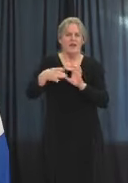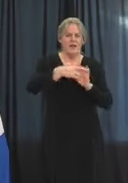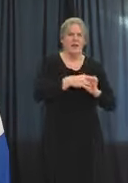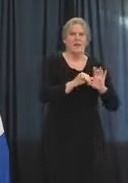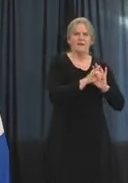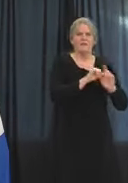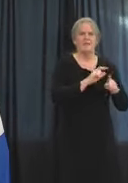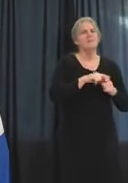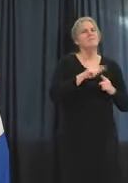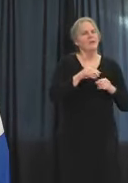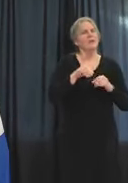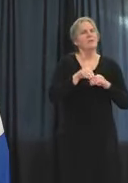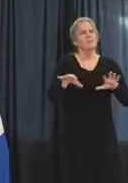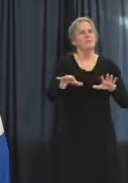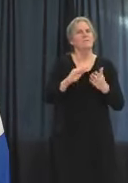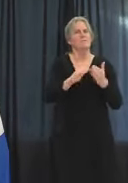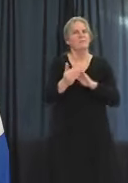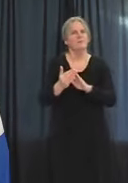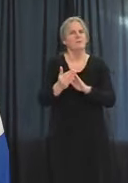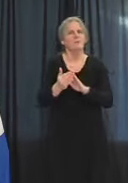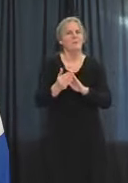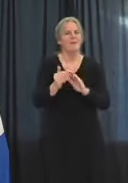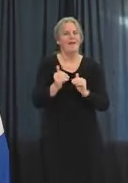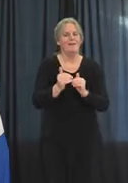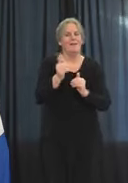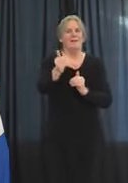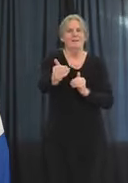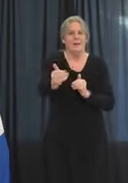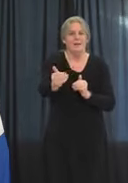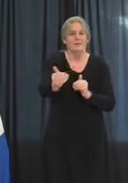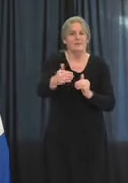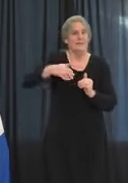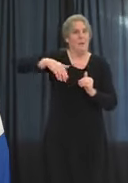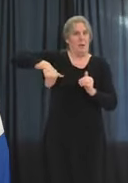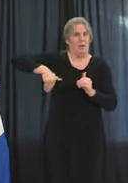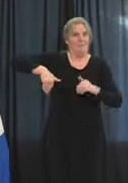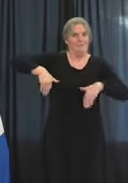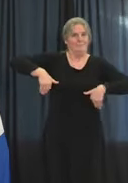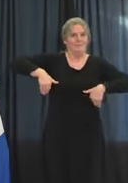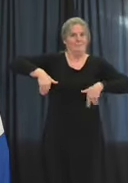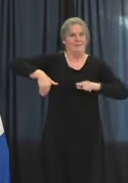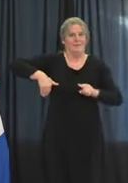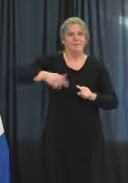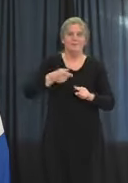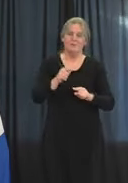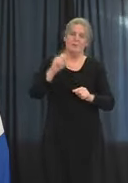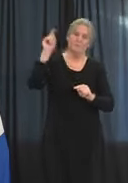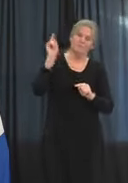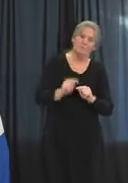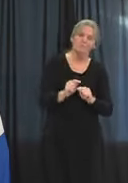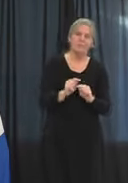community. That is another step in the epidemic, but the more we can delay, dampen, and decrease